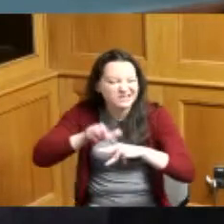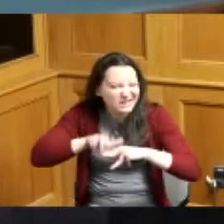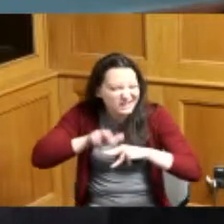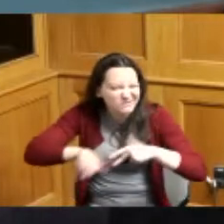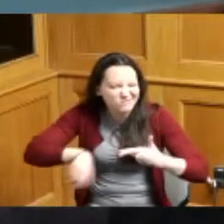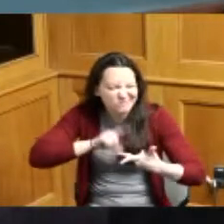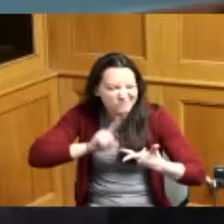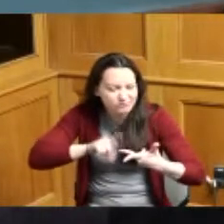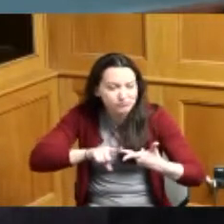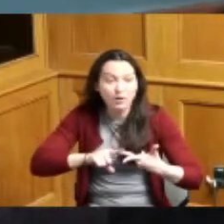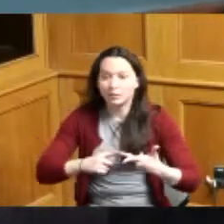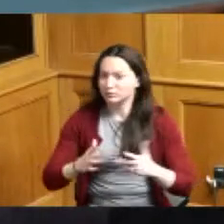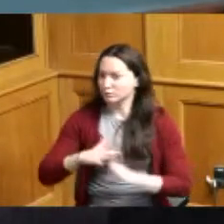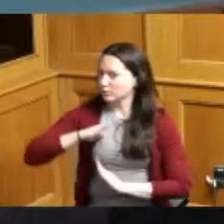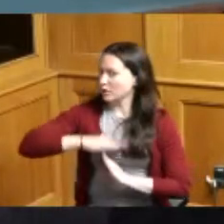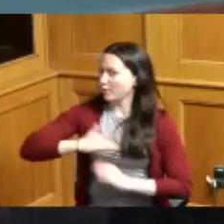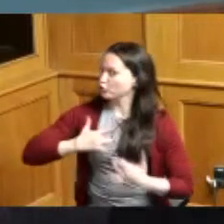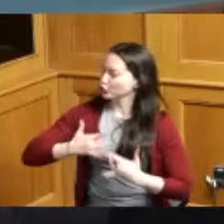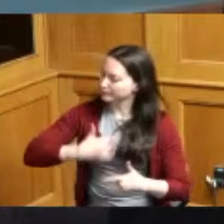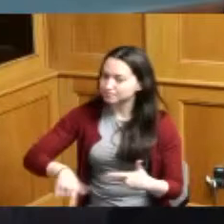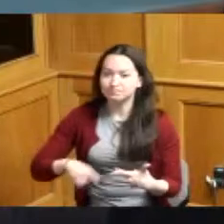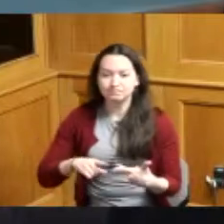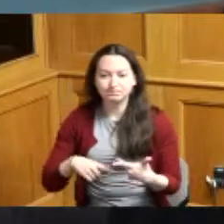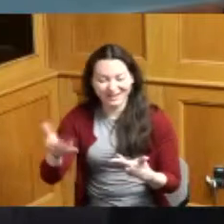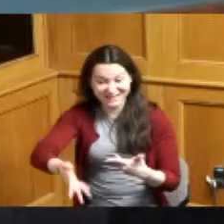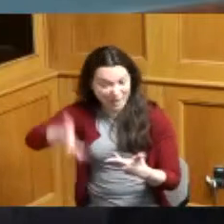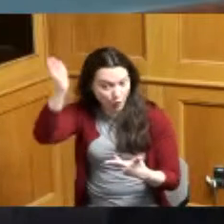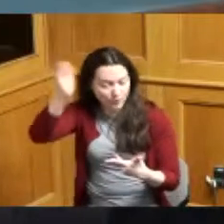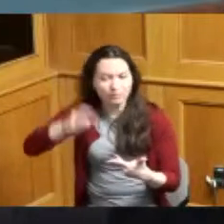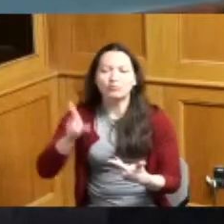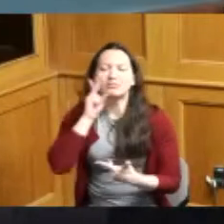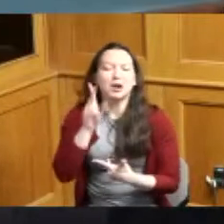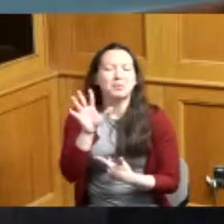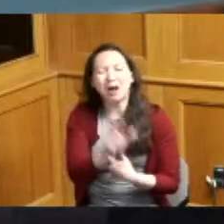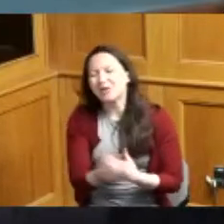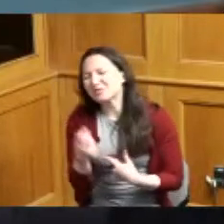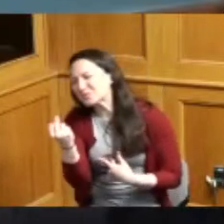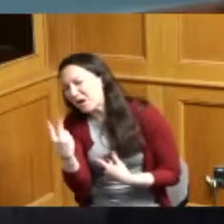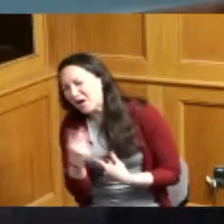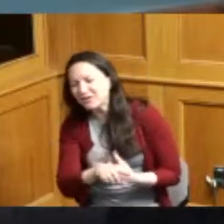which is my major concern taking that out you're looking at 12 to 14 million dollars